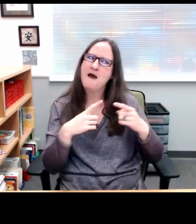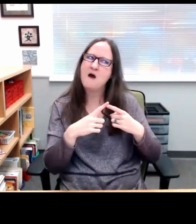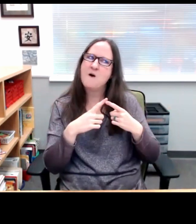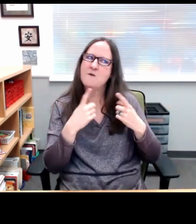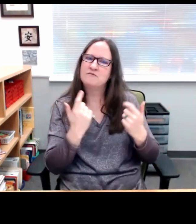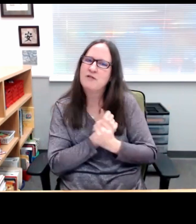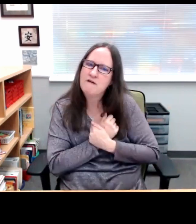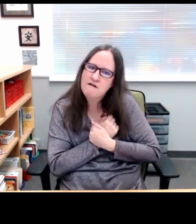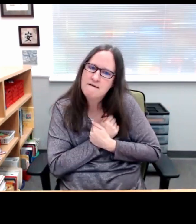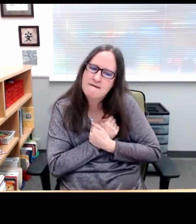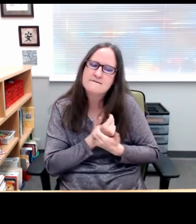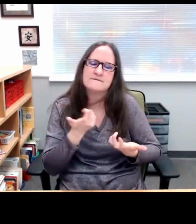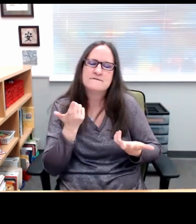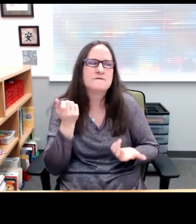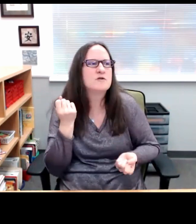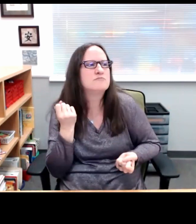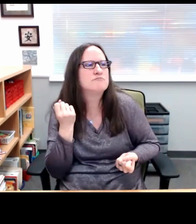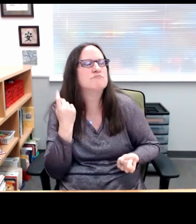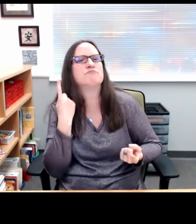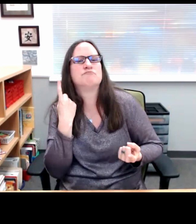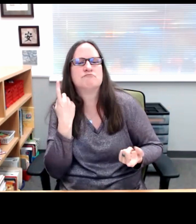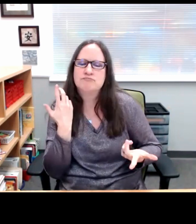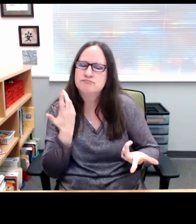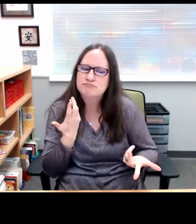And then a phrase of love and understanding.